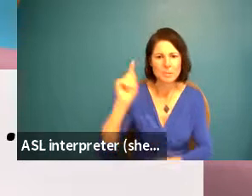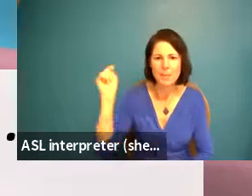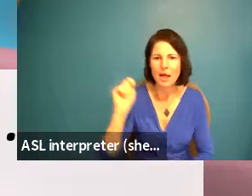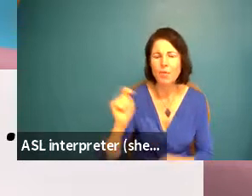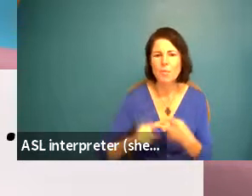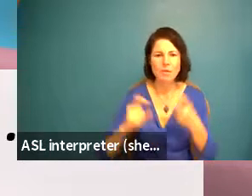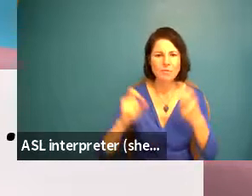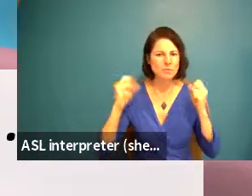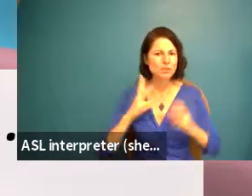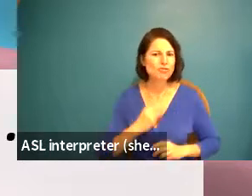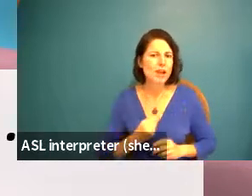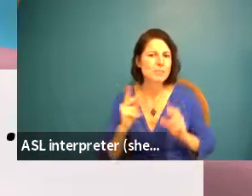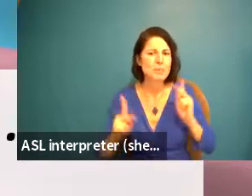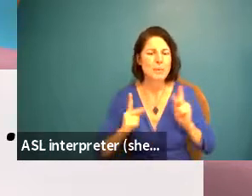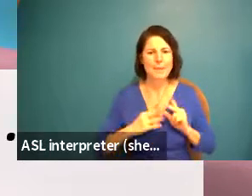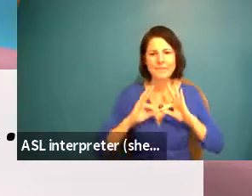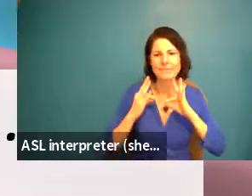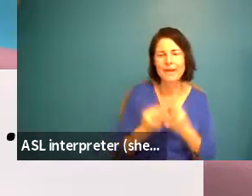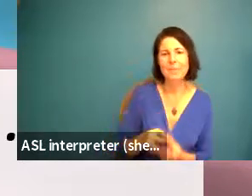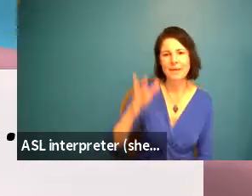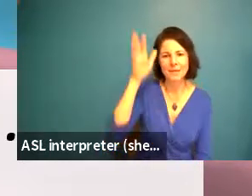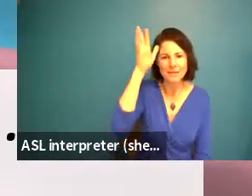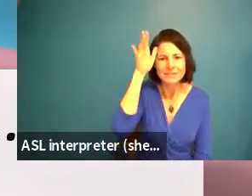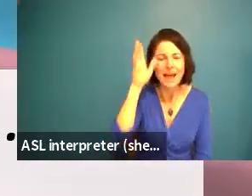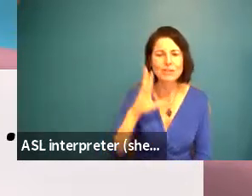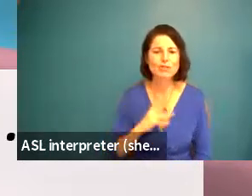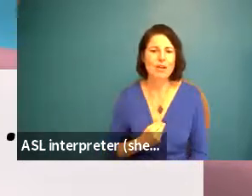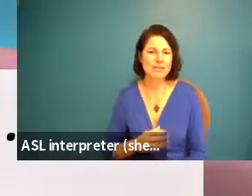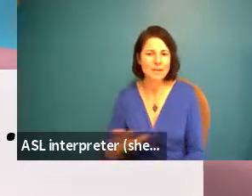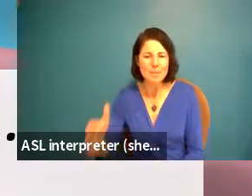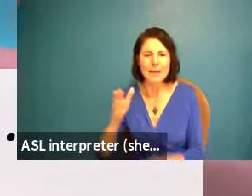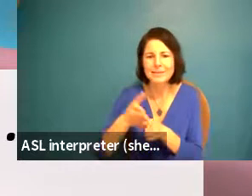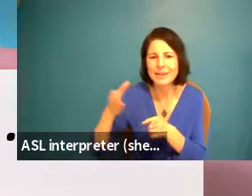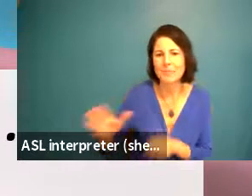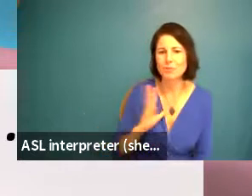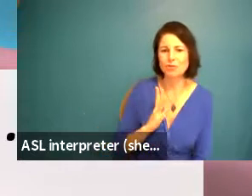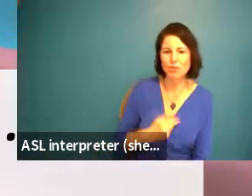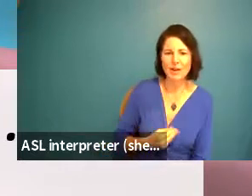people, my own family like my dad's transgender, my neighbor's transgender, my cat is transgender, I really support trans